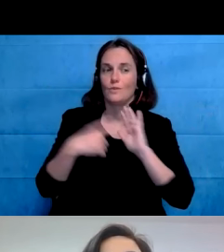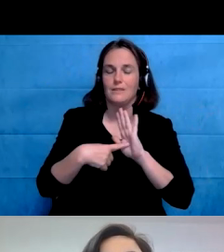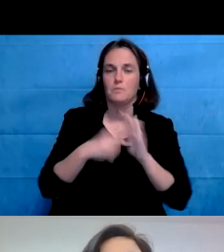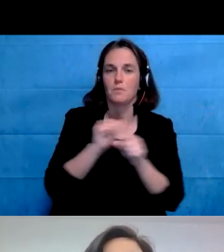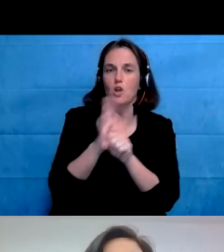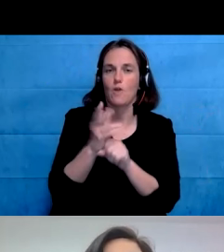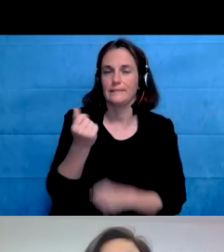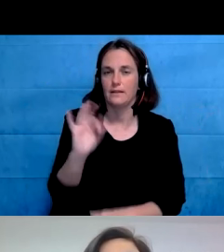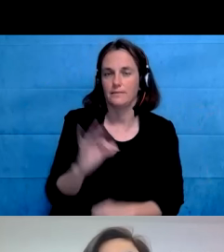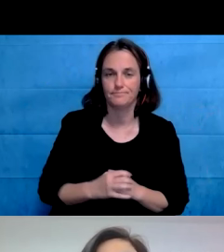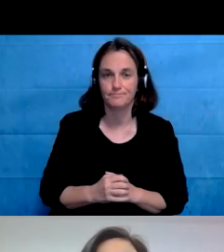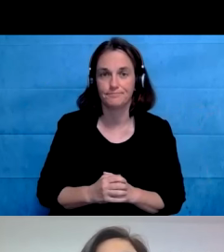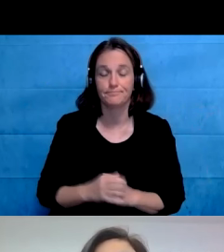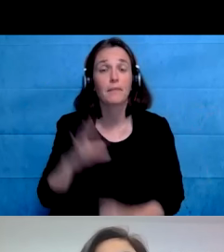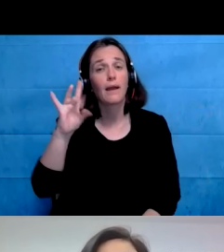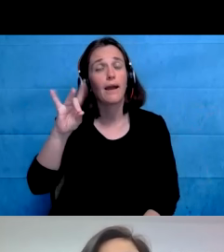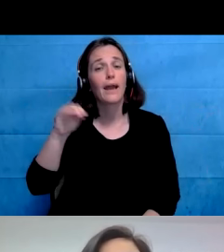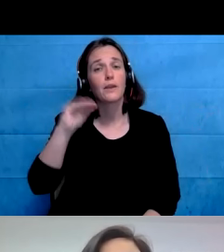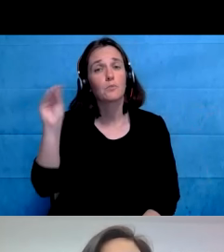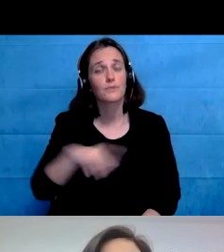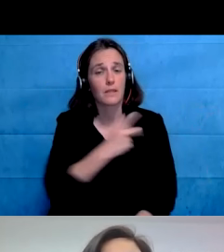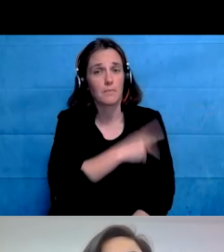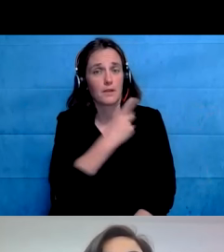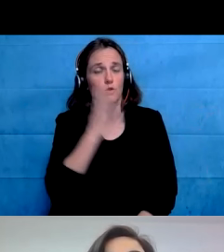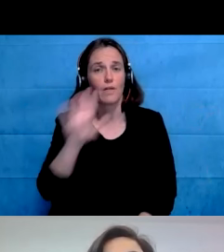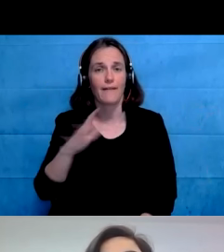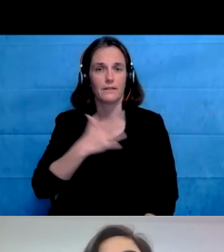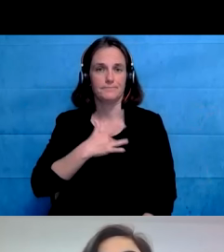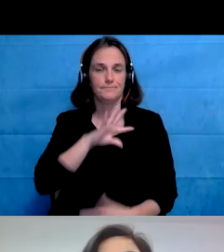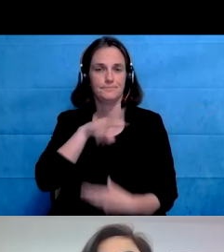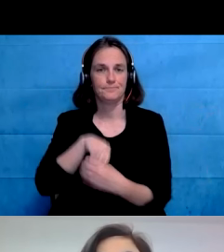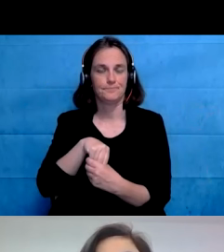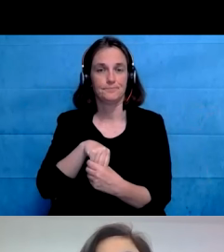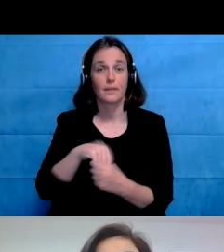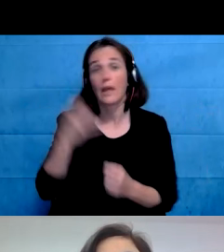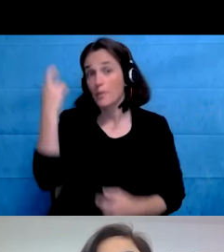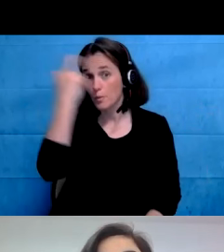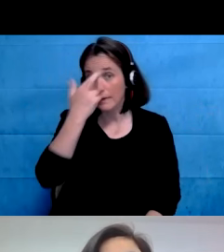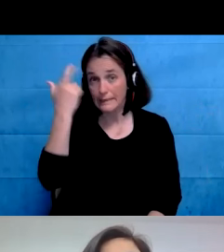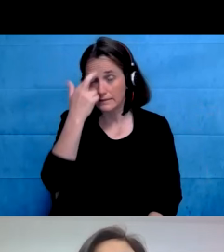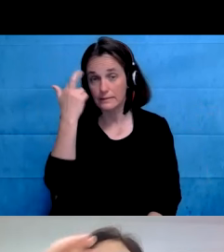80% of these patients will have cardiovascular involvement, and the reason for that will actually lead